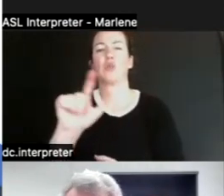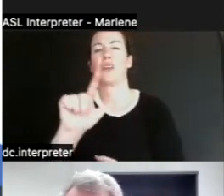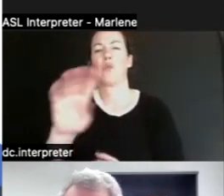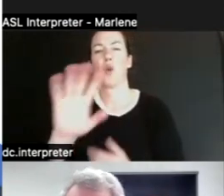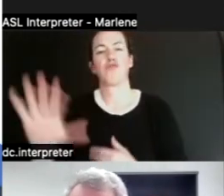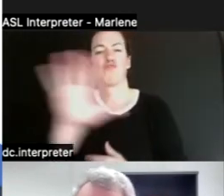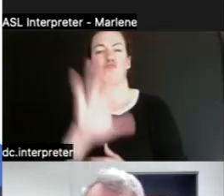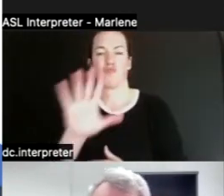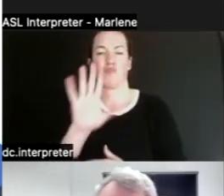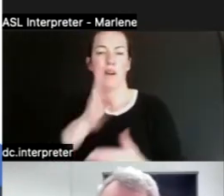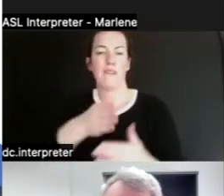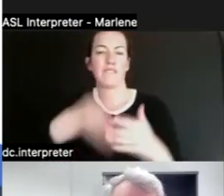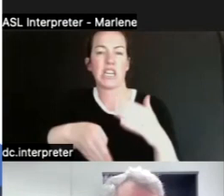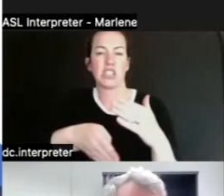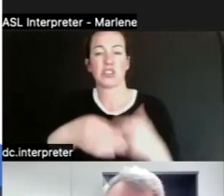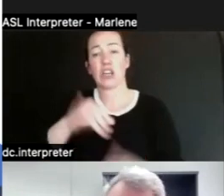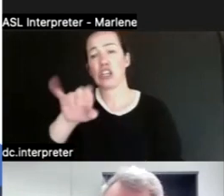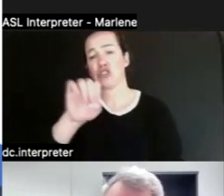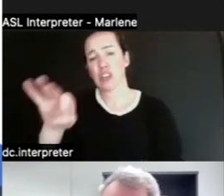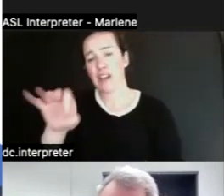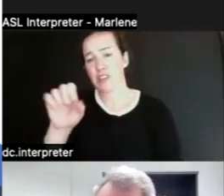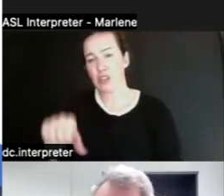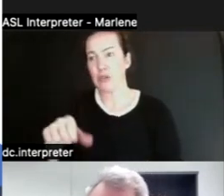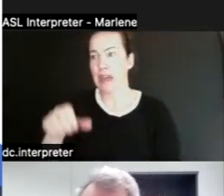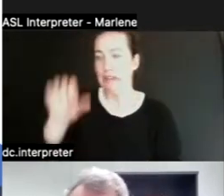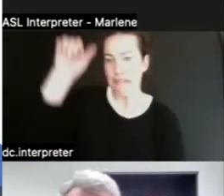And Geoff, if you can knock on the division, state architects door that could be sooner, right?